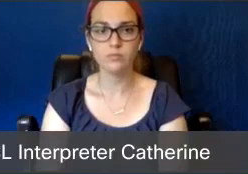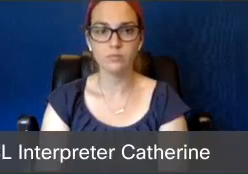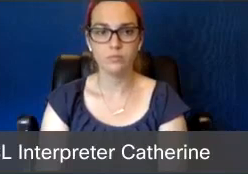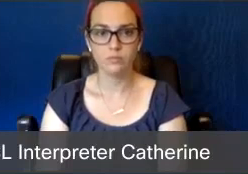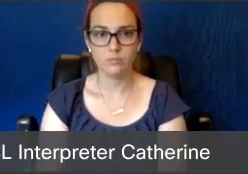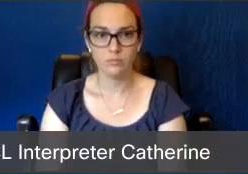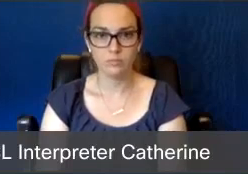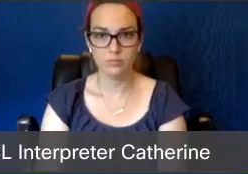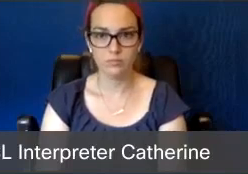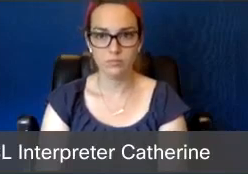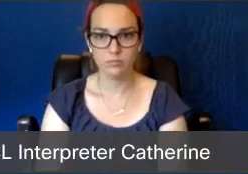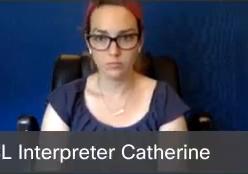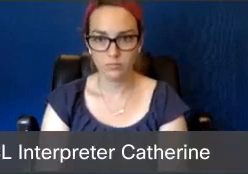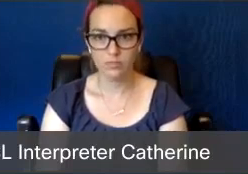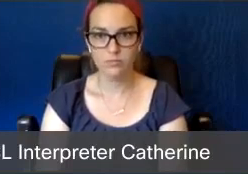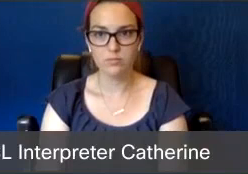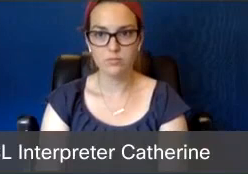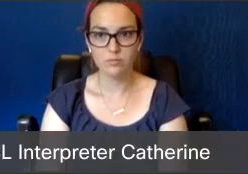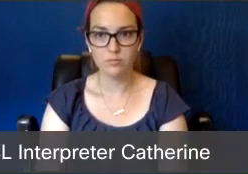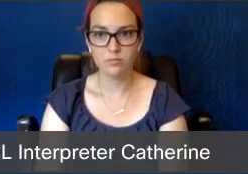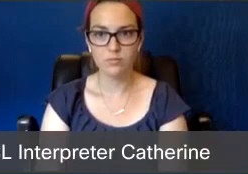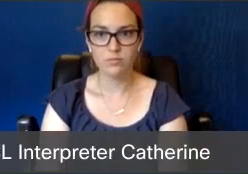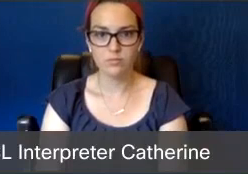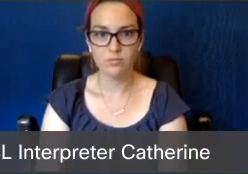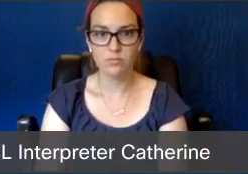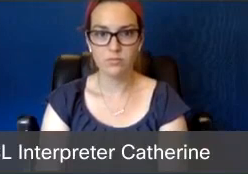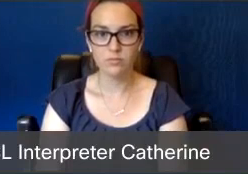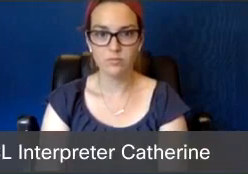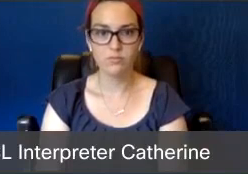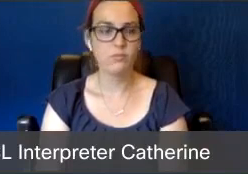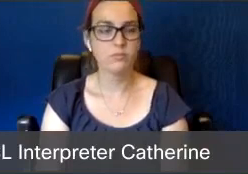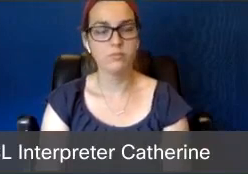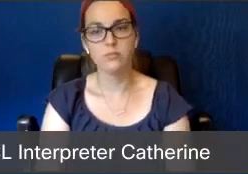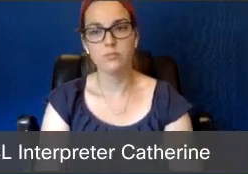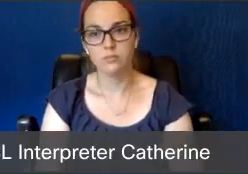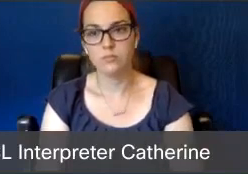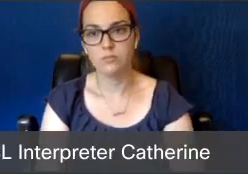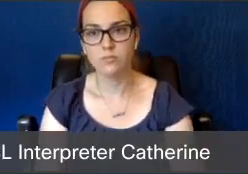drug court teams do not make medical decisions. They're not qualified to and they are engaged